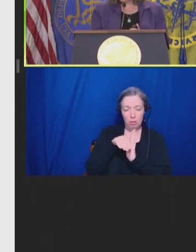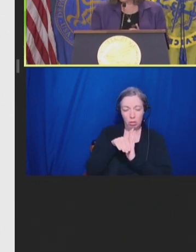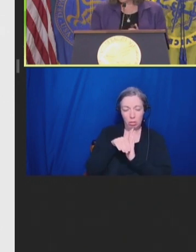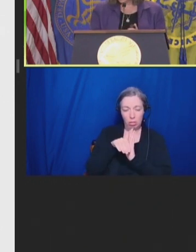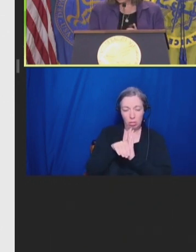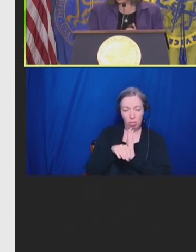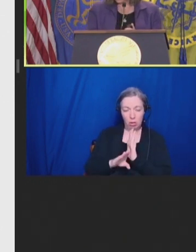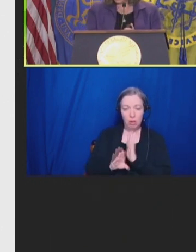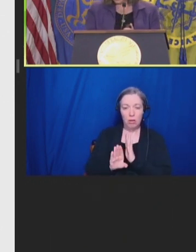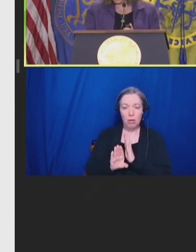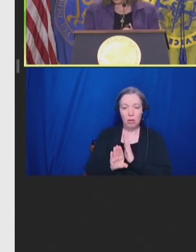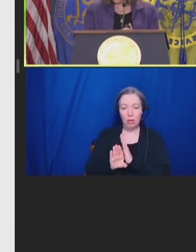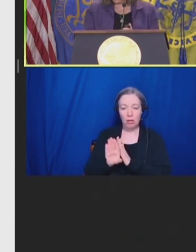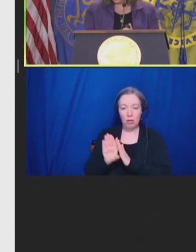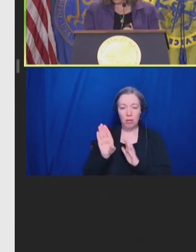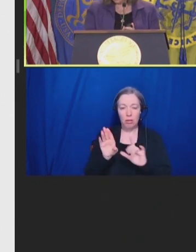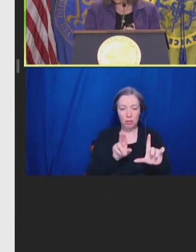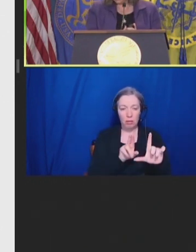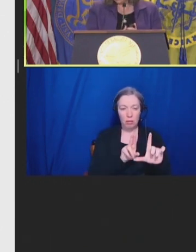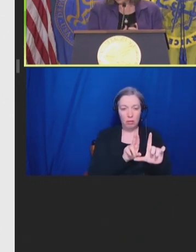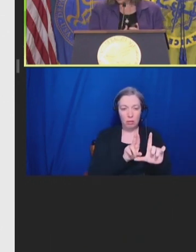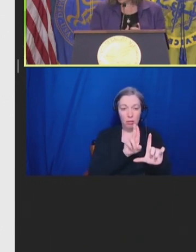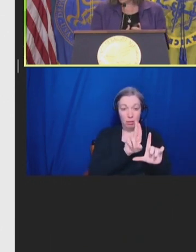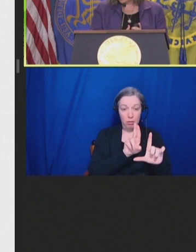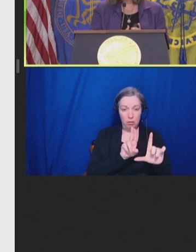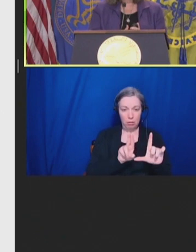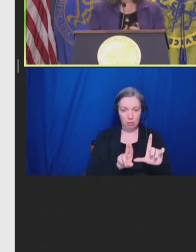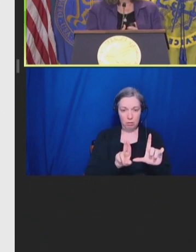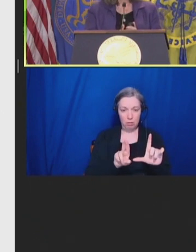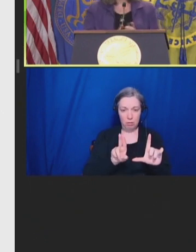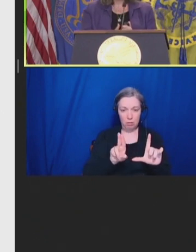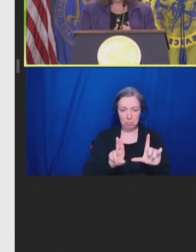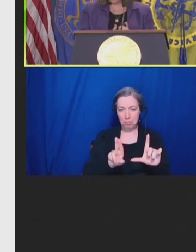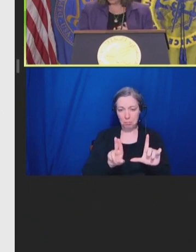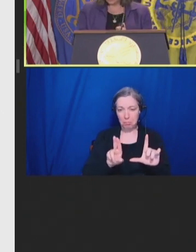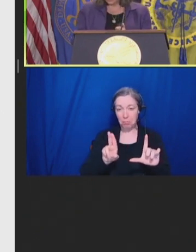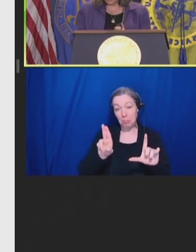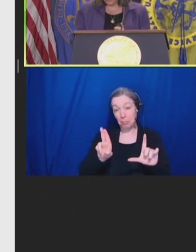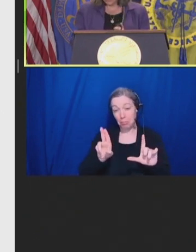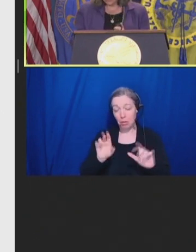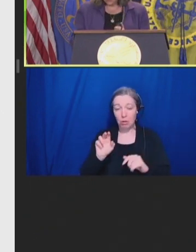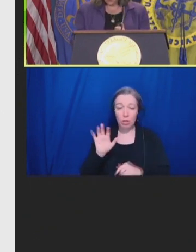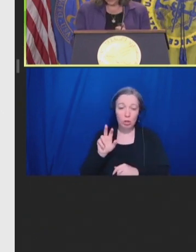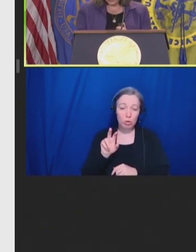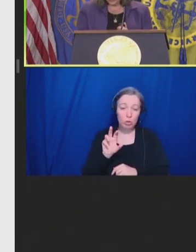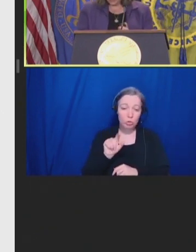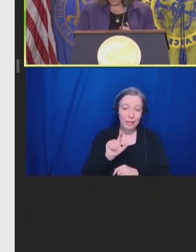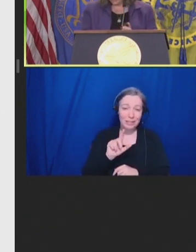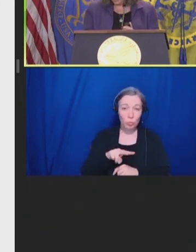And so, then if you look here in fiscal year '23, we